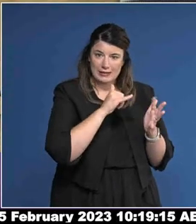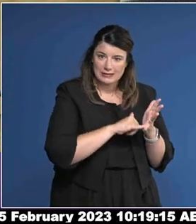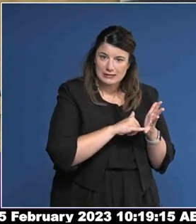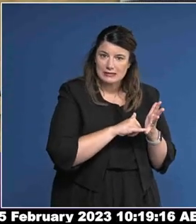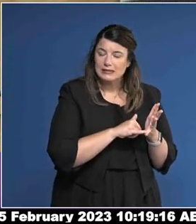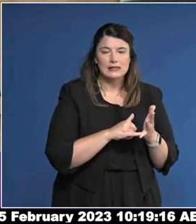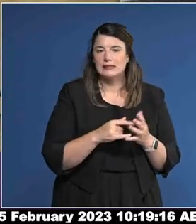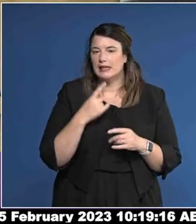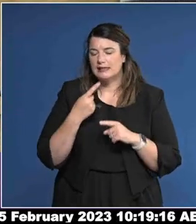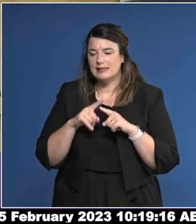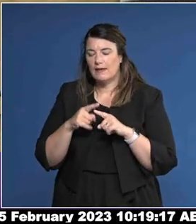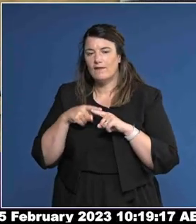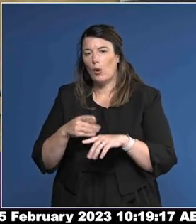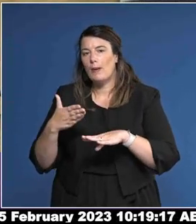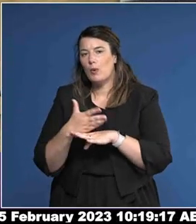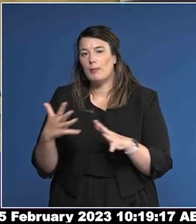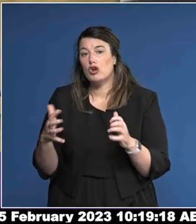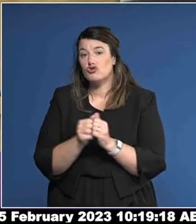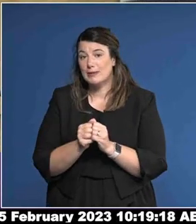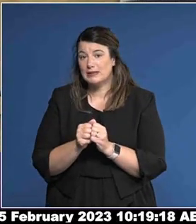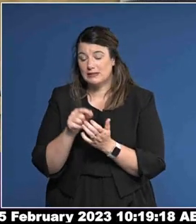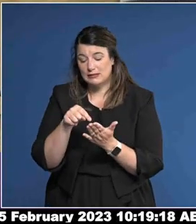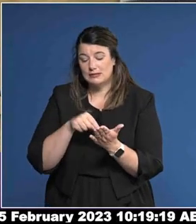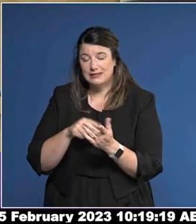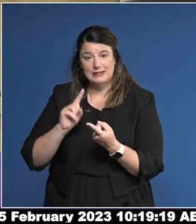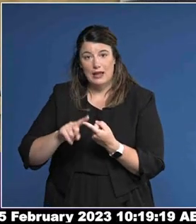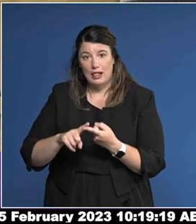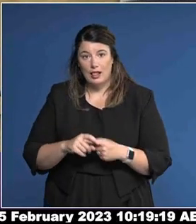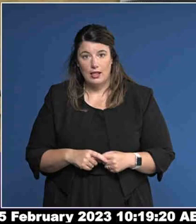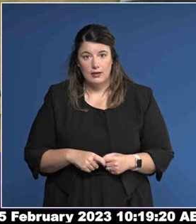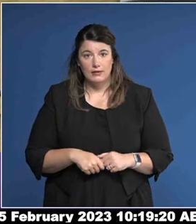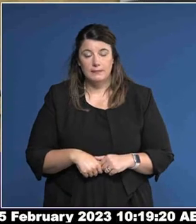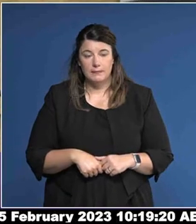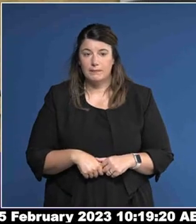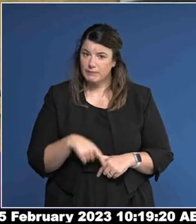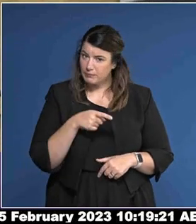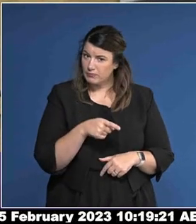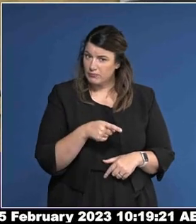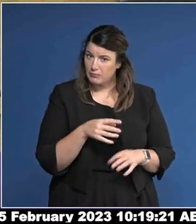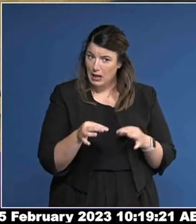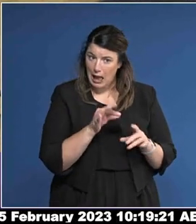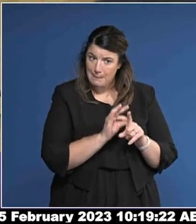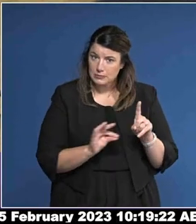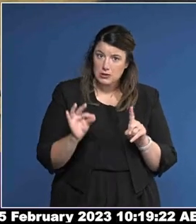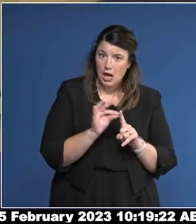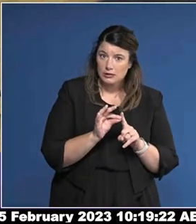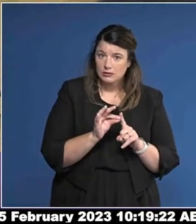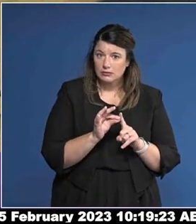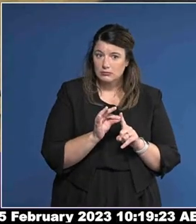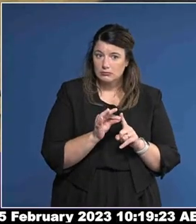So has there been any steps taken to renew the arrangements or update the EBA